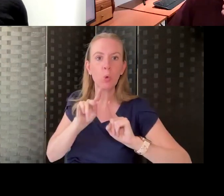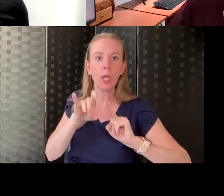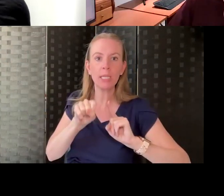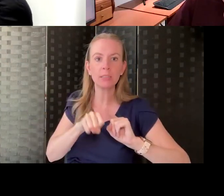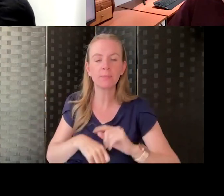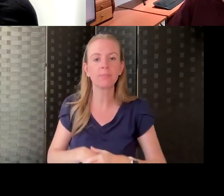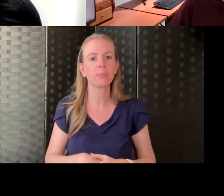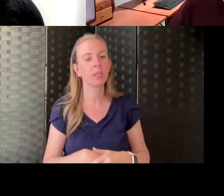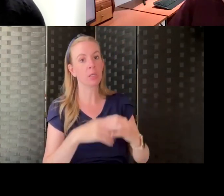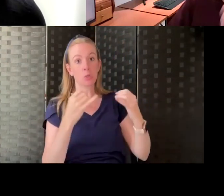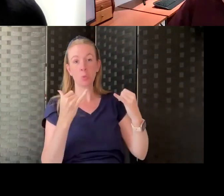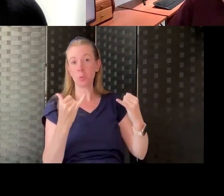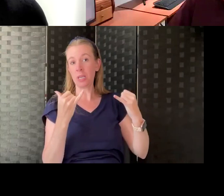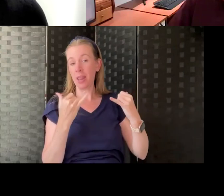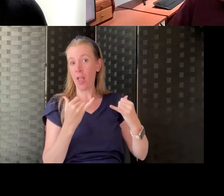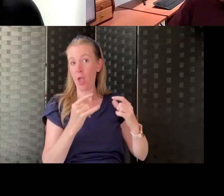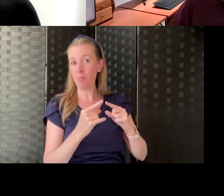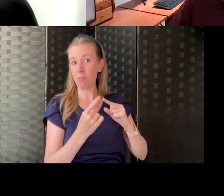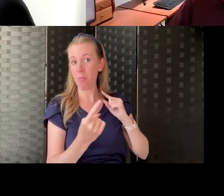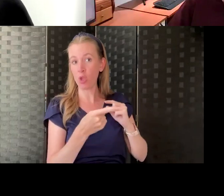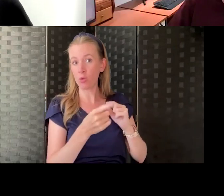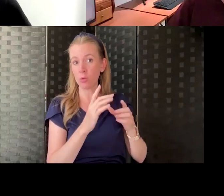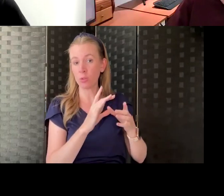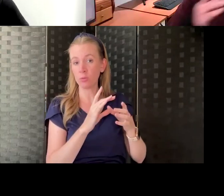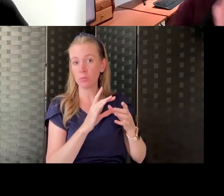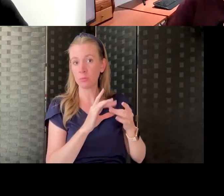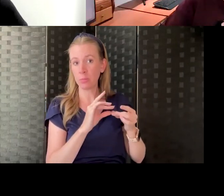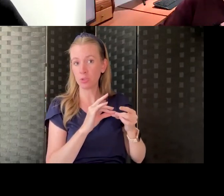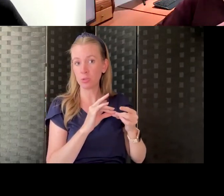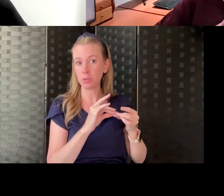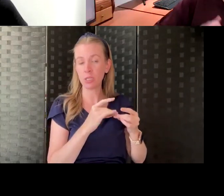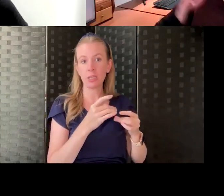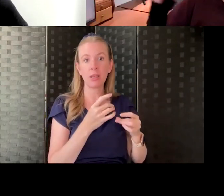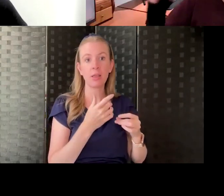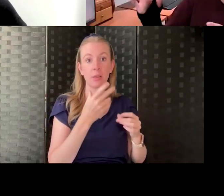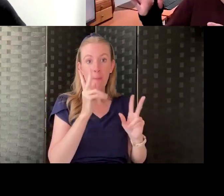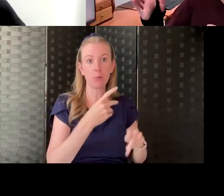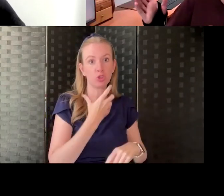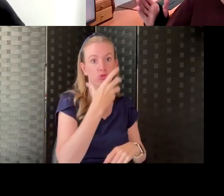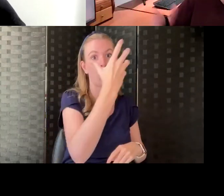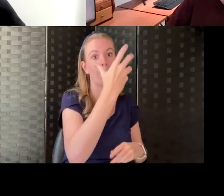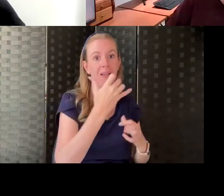this around slightly. You mentioned UM from the screaming person in the meme to the cats,